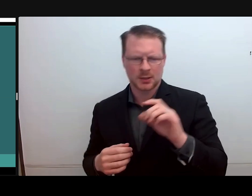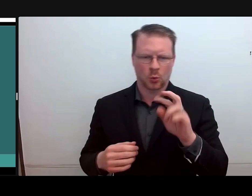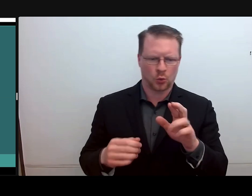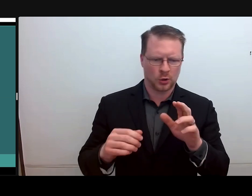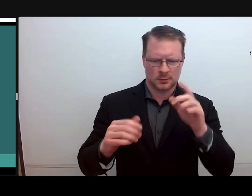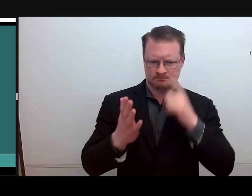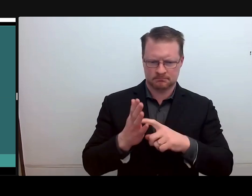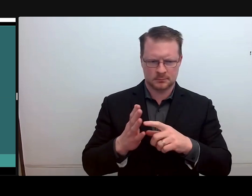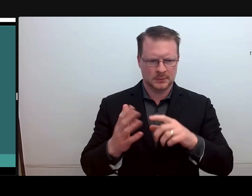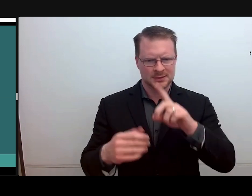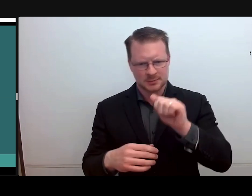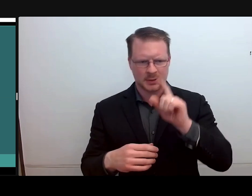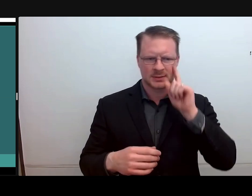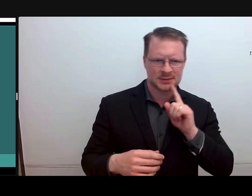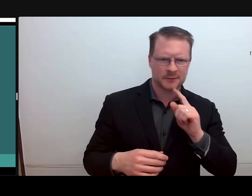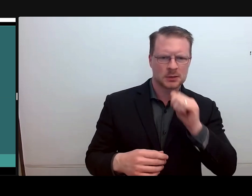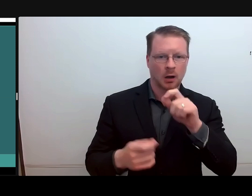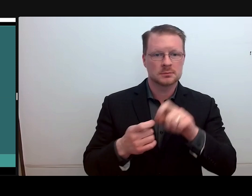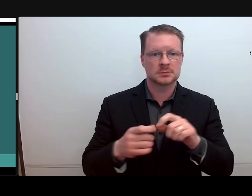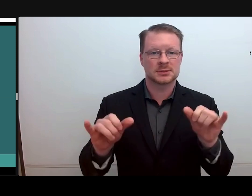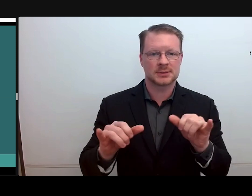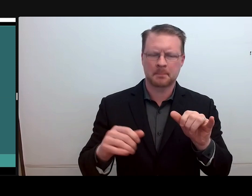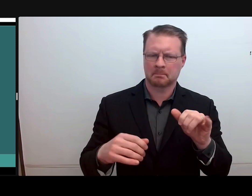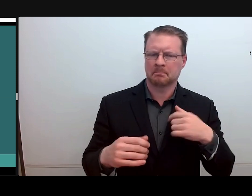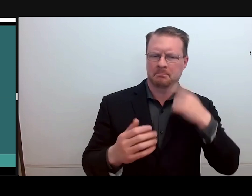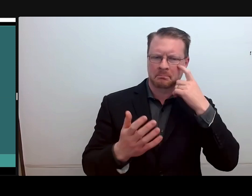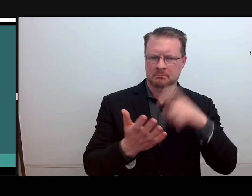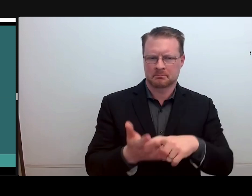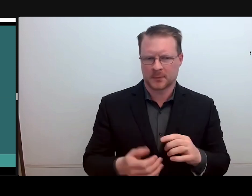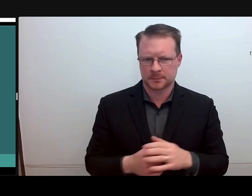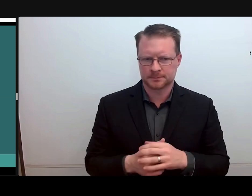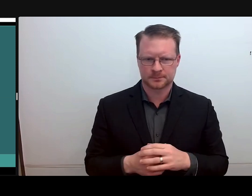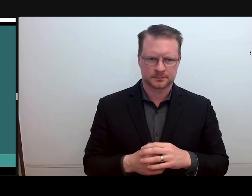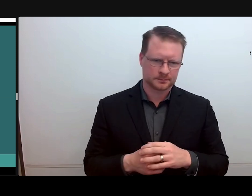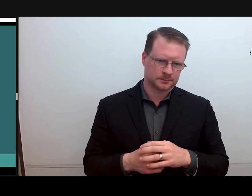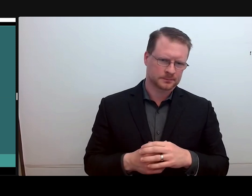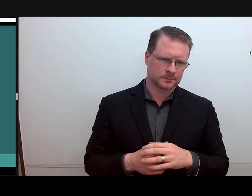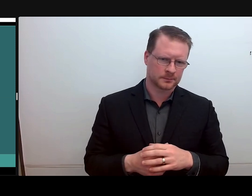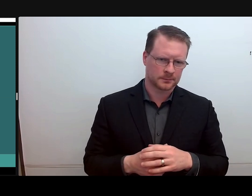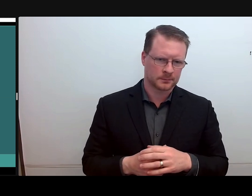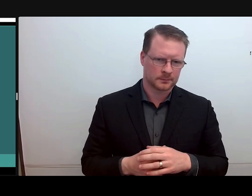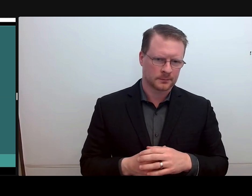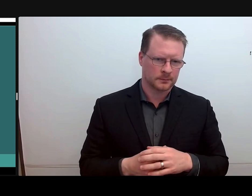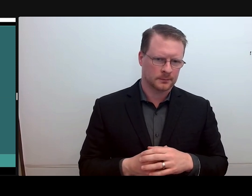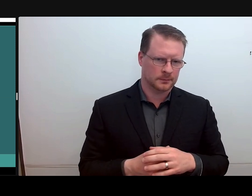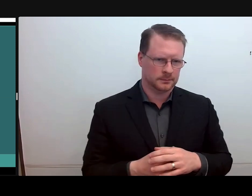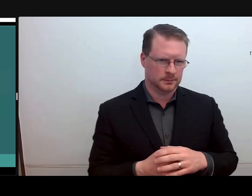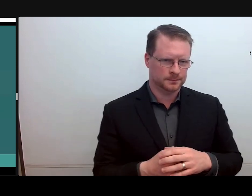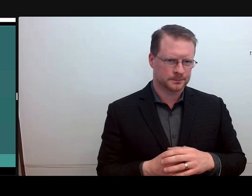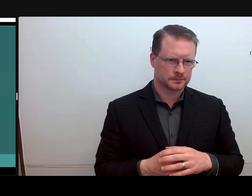who are deaf or hard of hearing, may not specifically